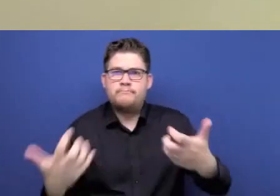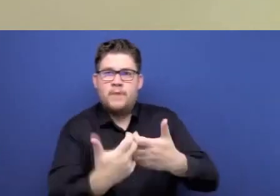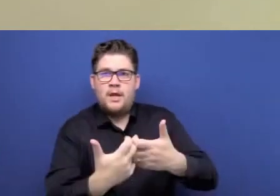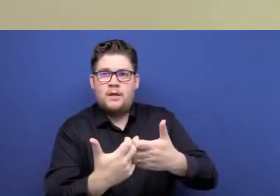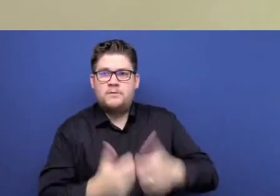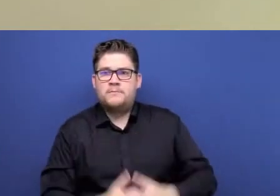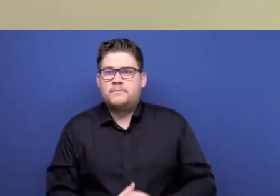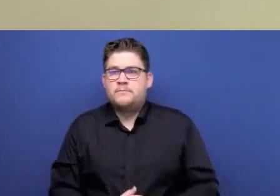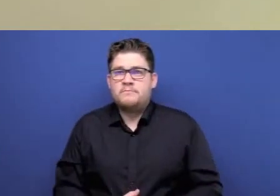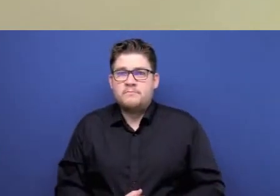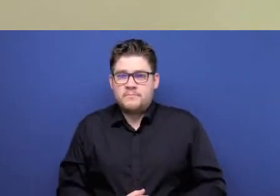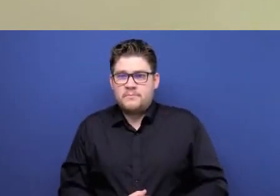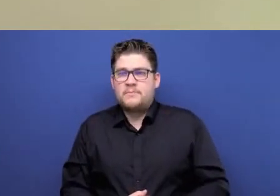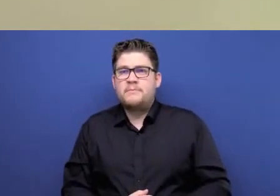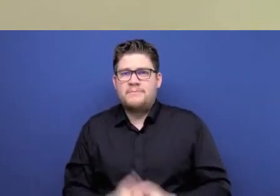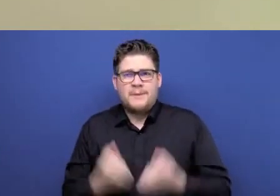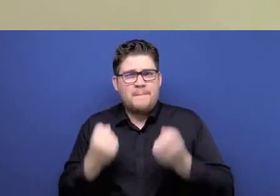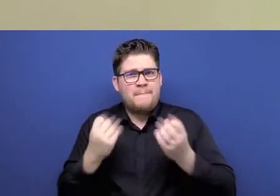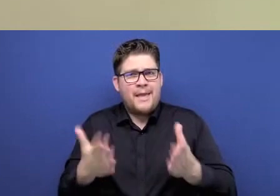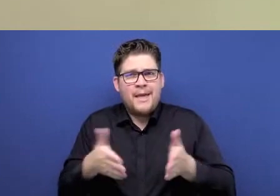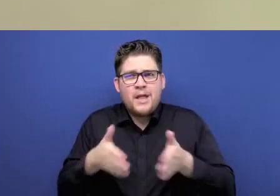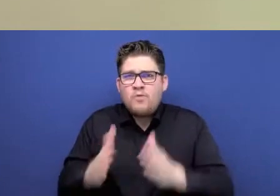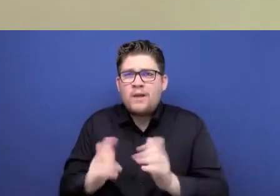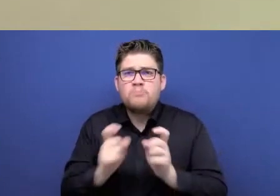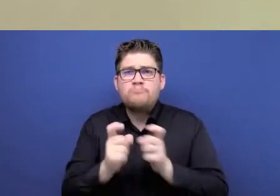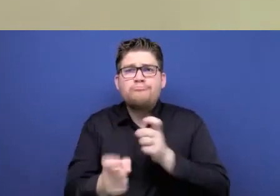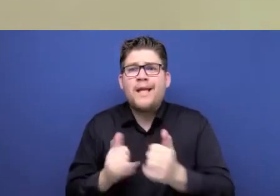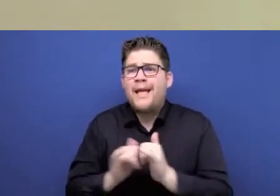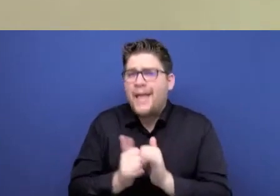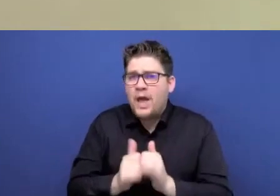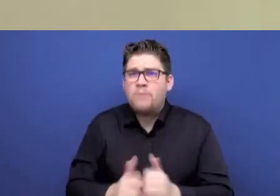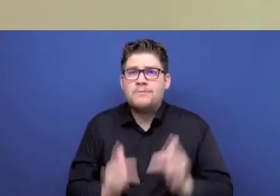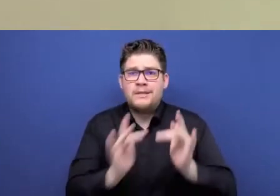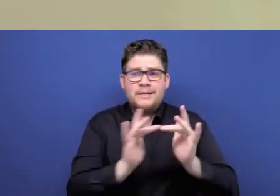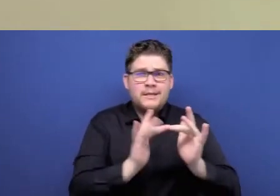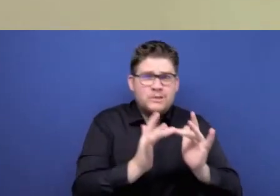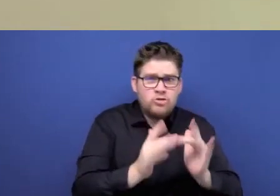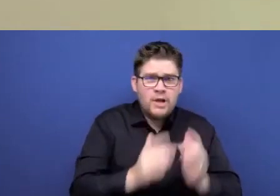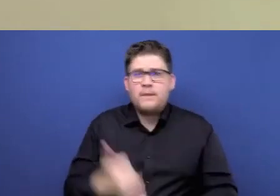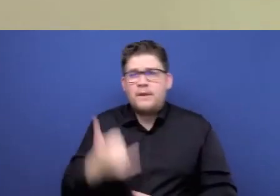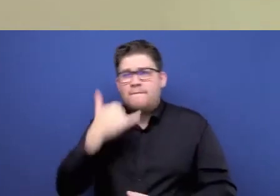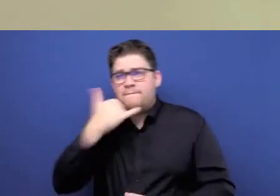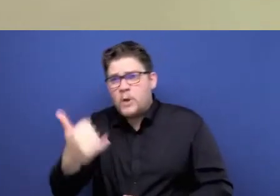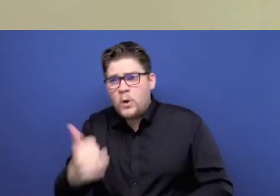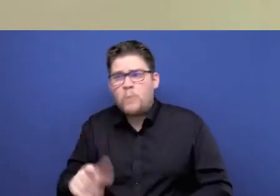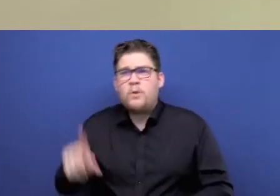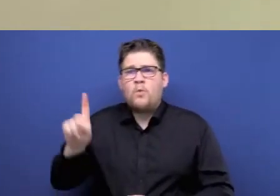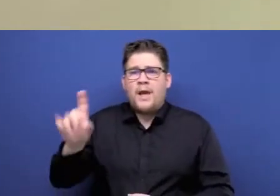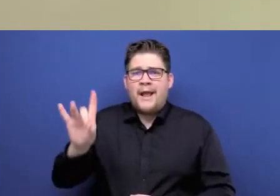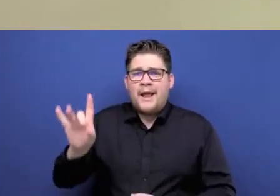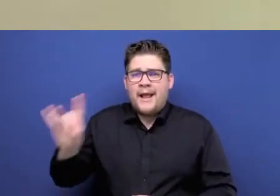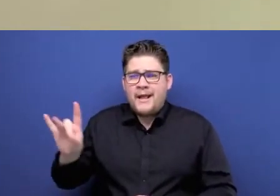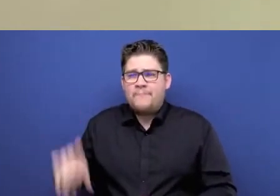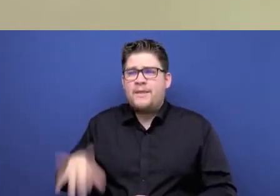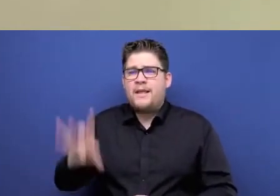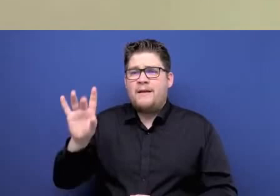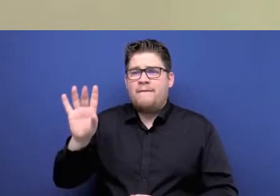calling toll free 1 804 18111.